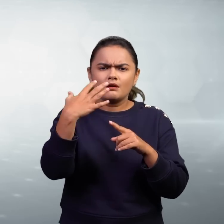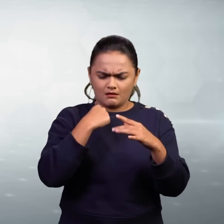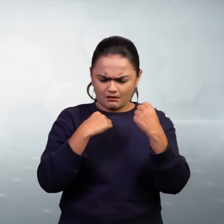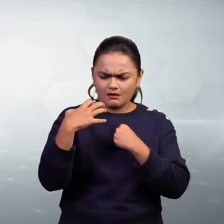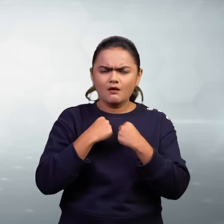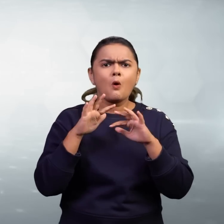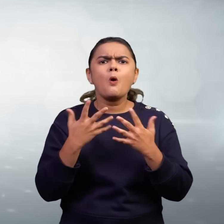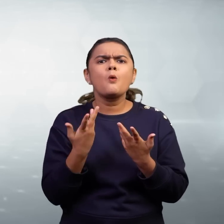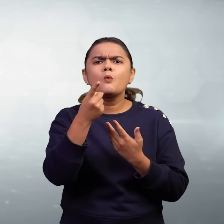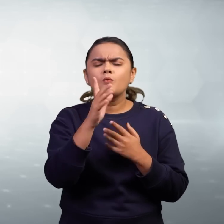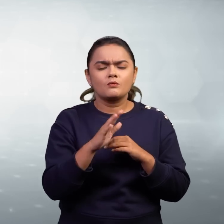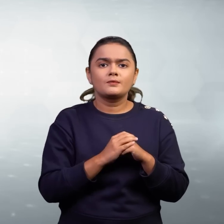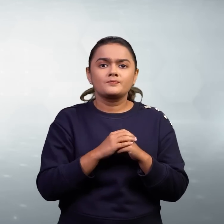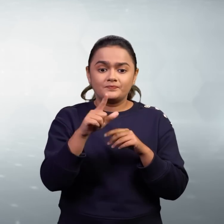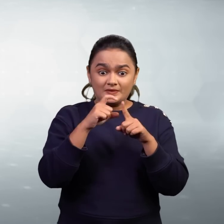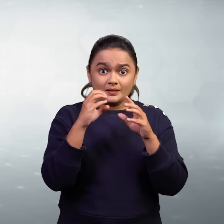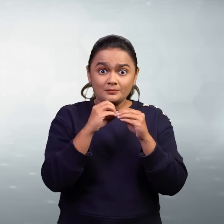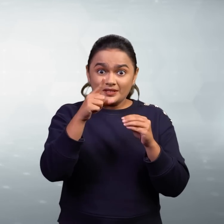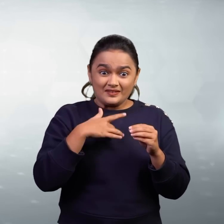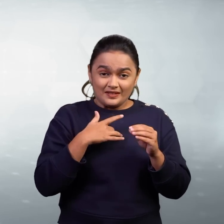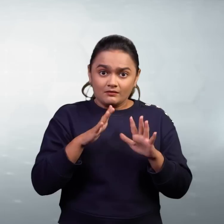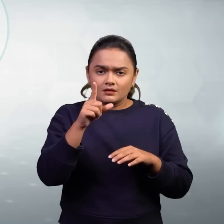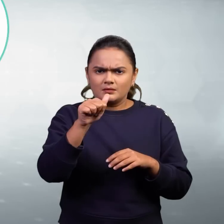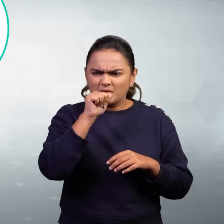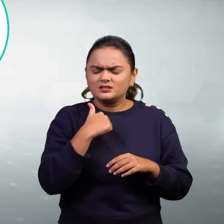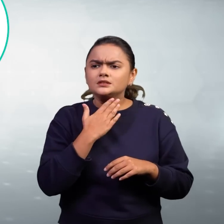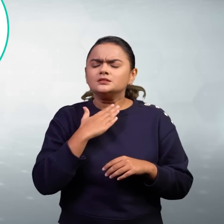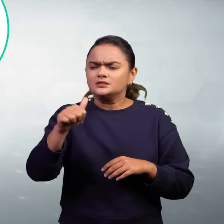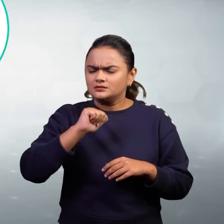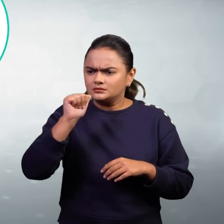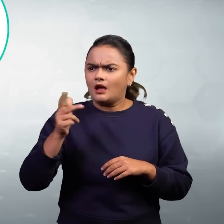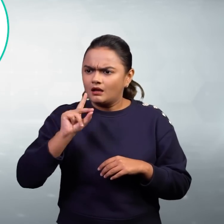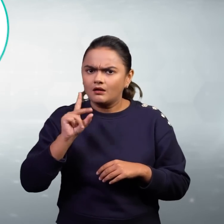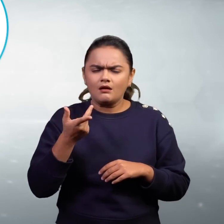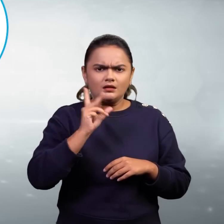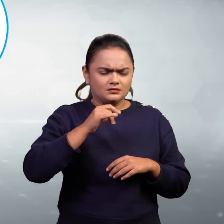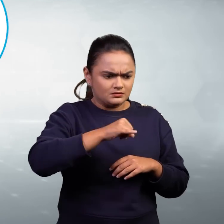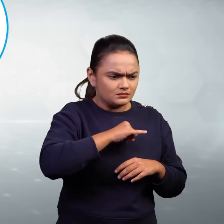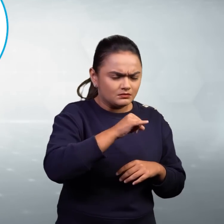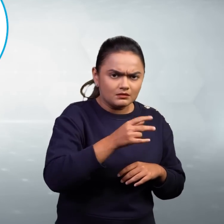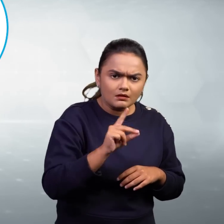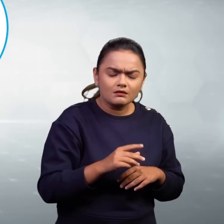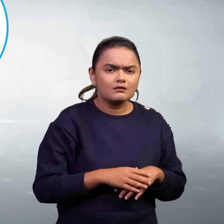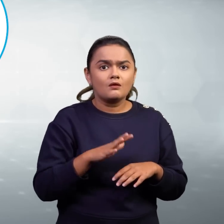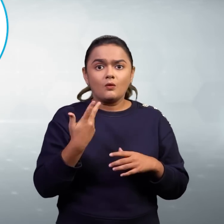So what are its symptoms? In diabetes, we often feel the urge to drink more water. We urinate frequently.